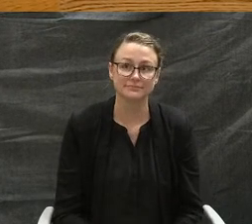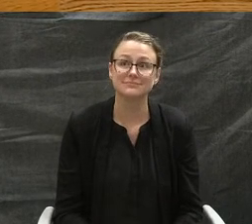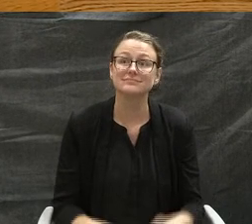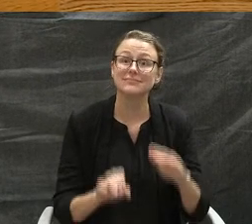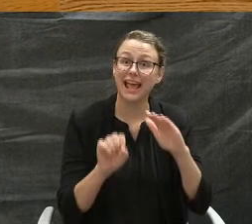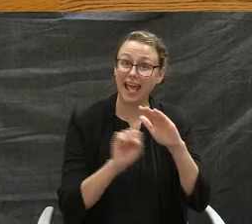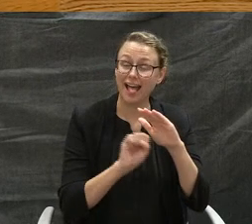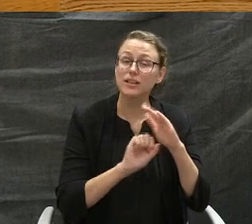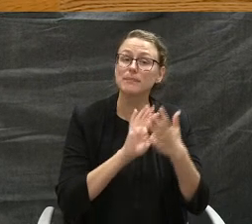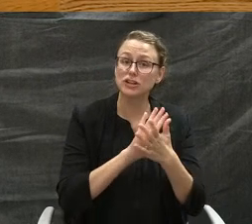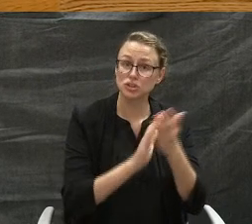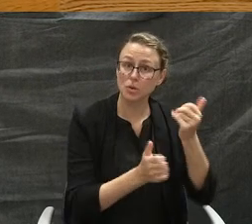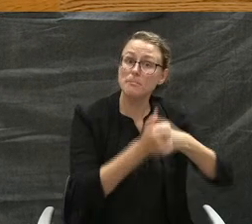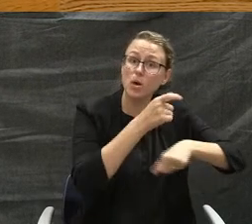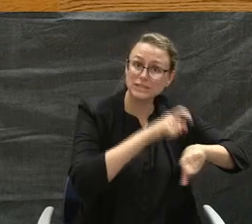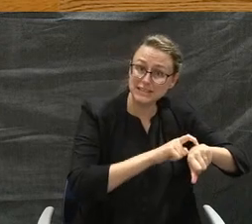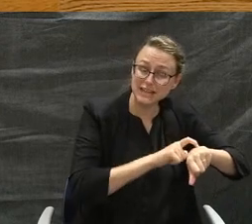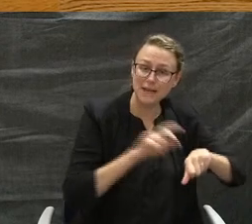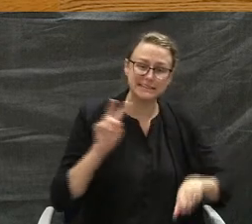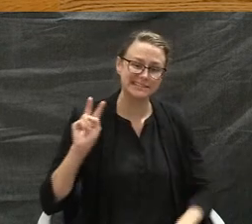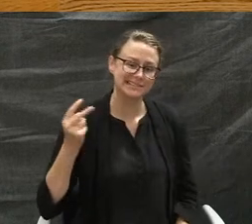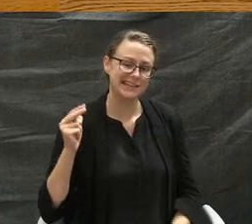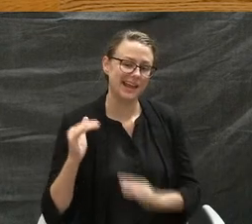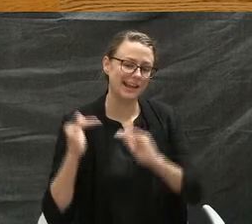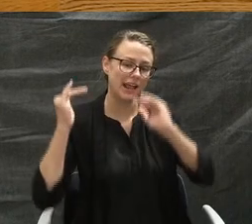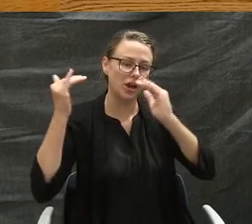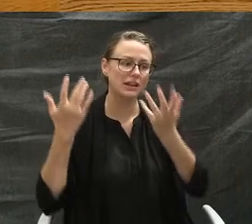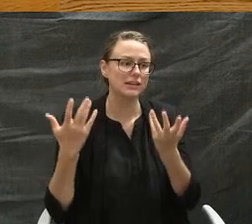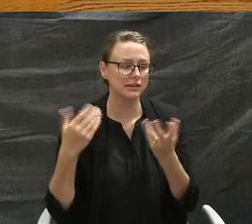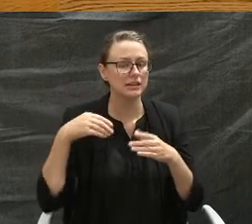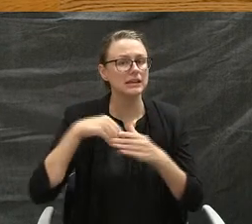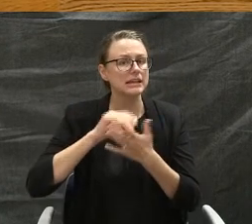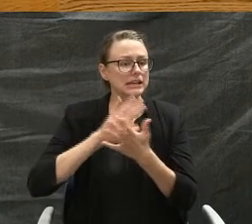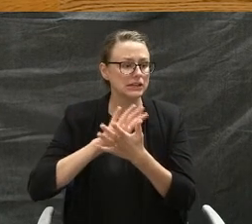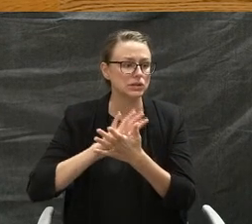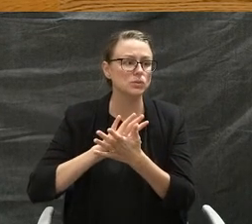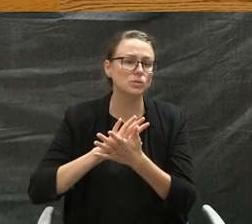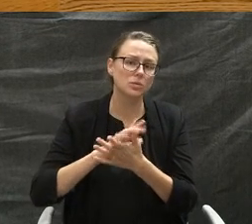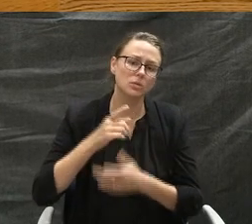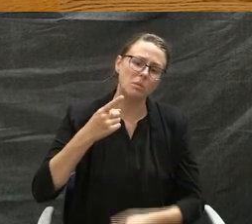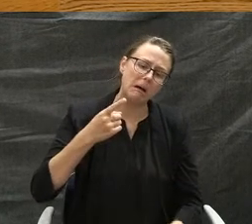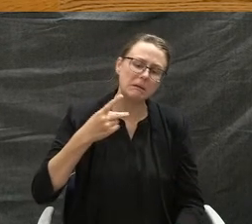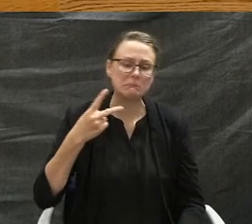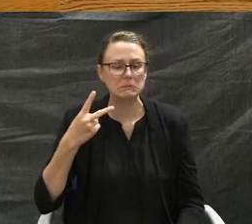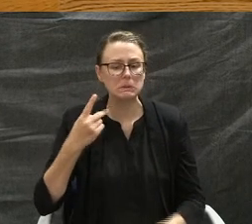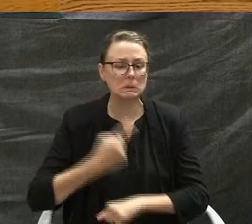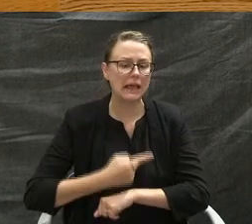of the time and secondary in school one or two days a week,